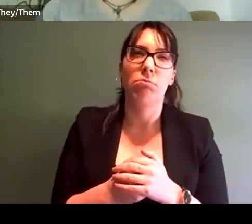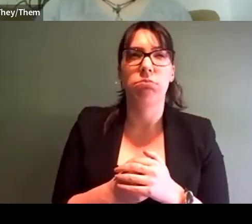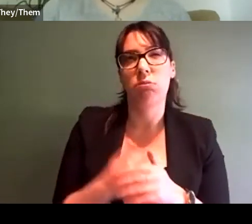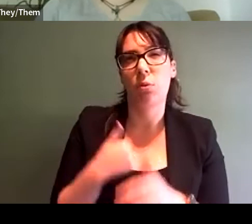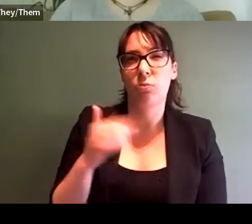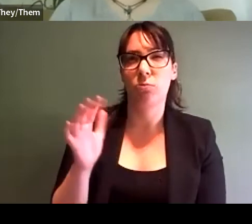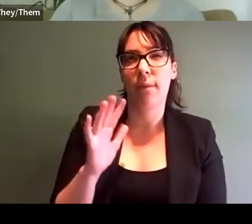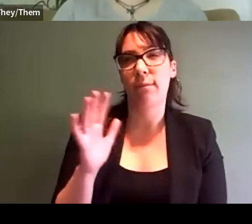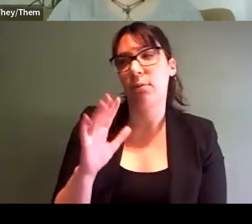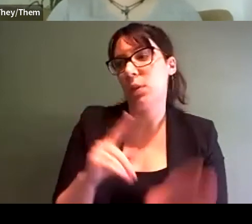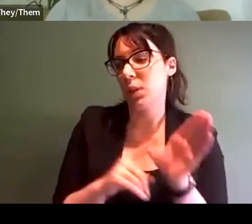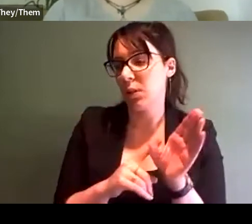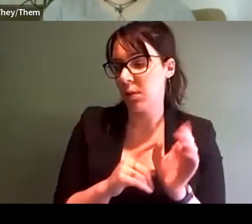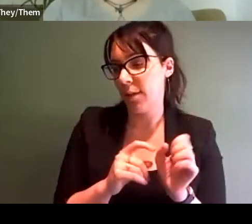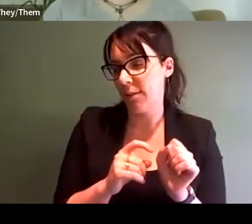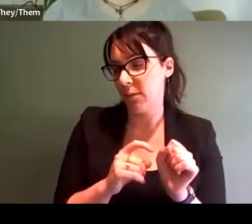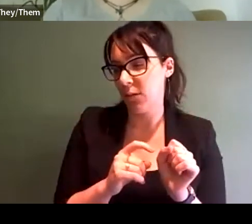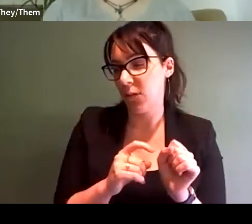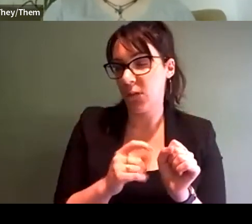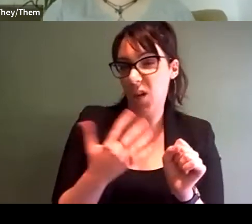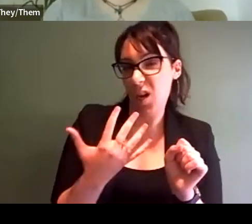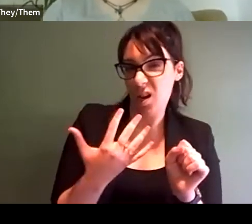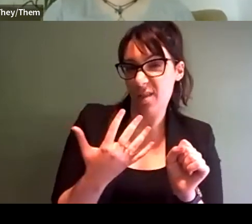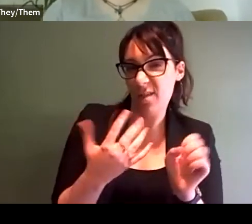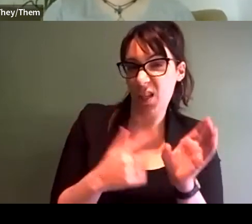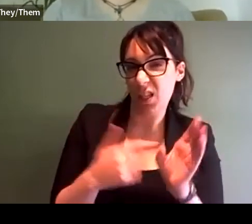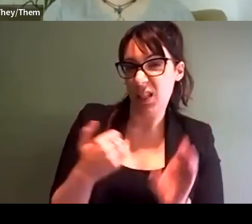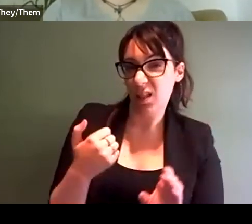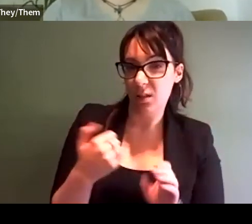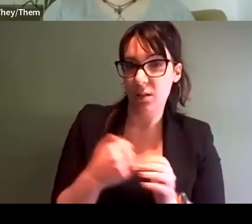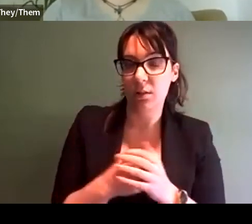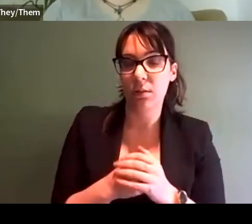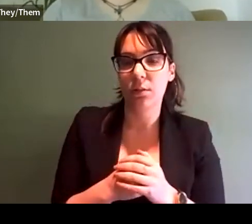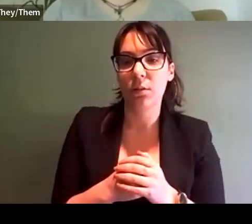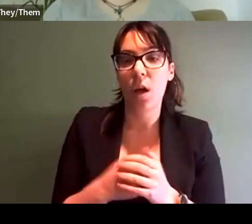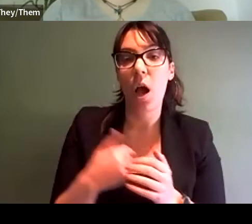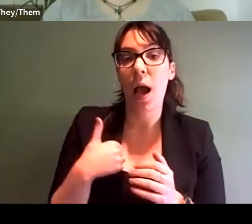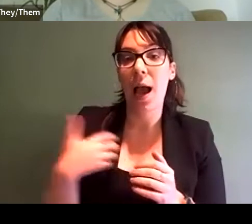when I was in about five to six.